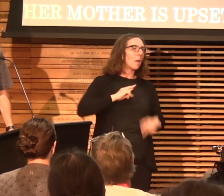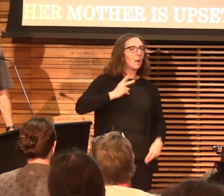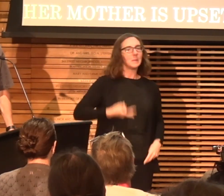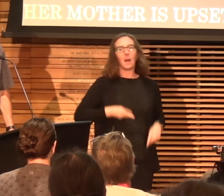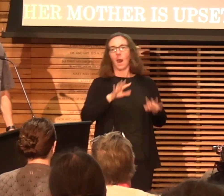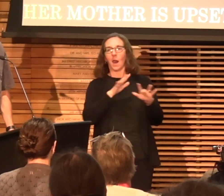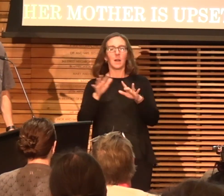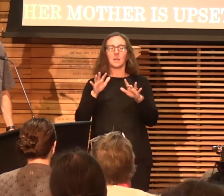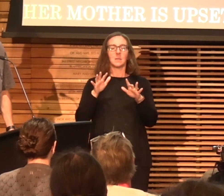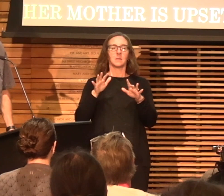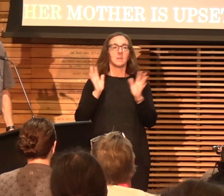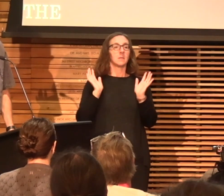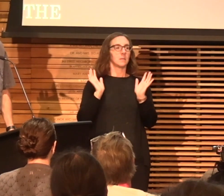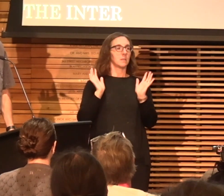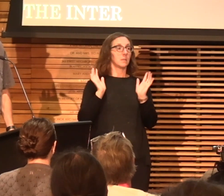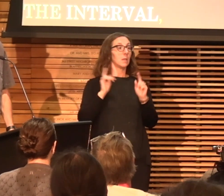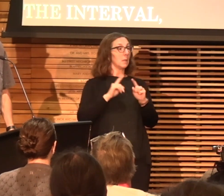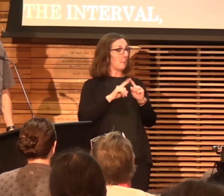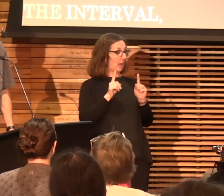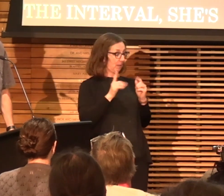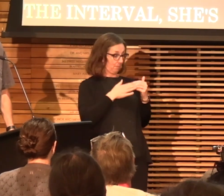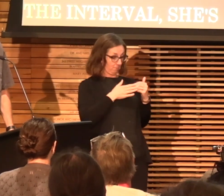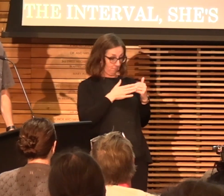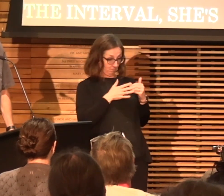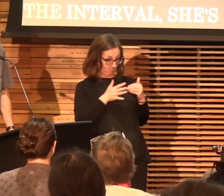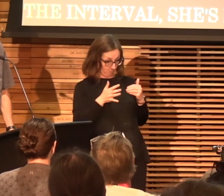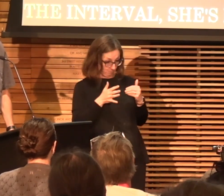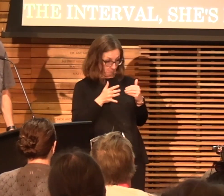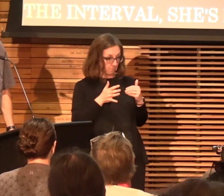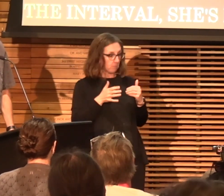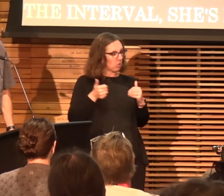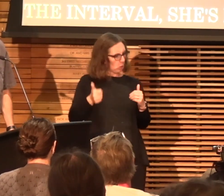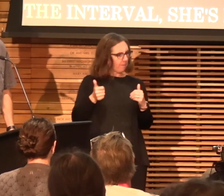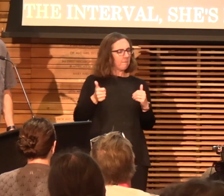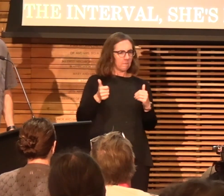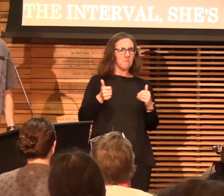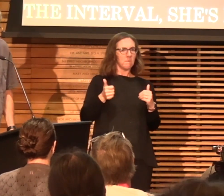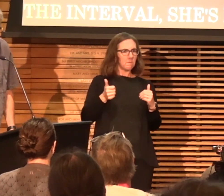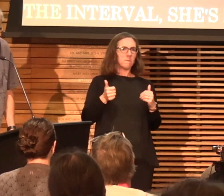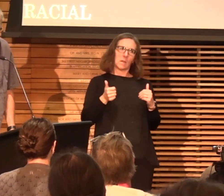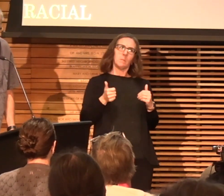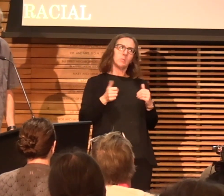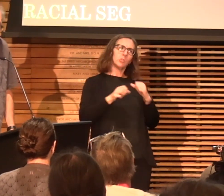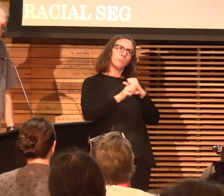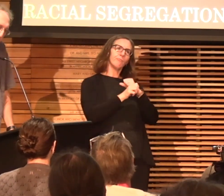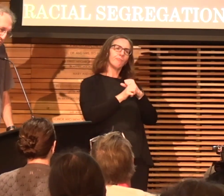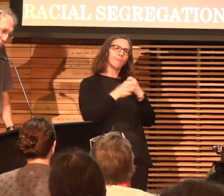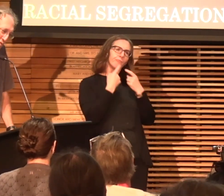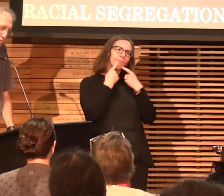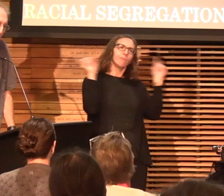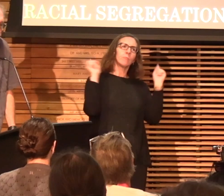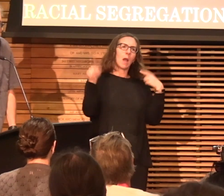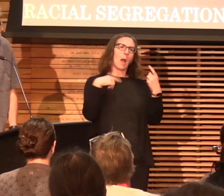But in the interval, she's been very outspoken about racial segregation, not just Jim Crow,